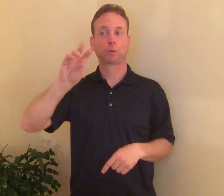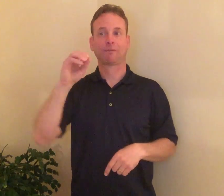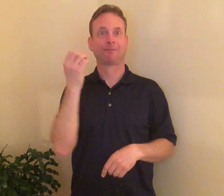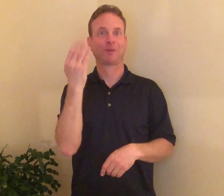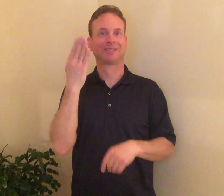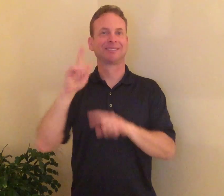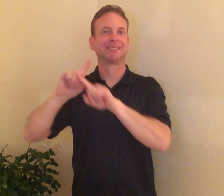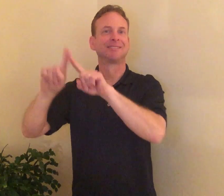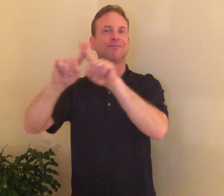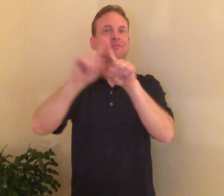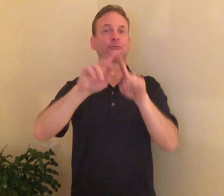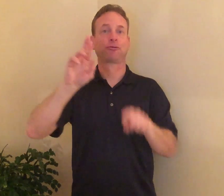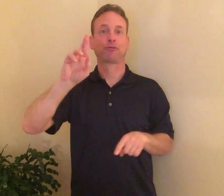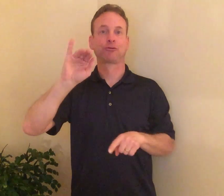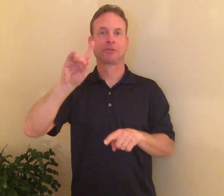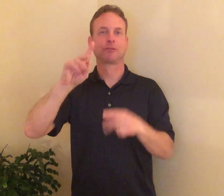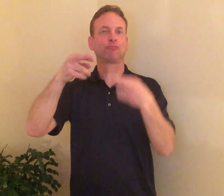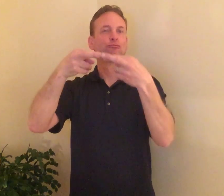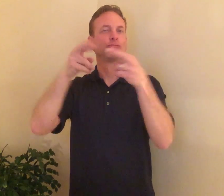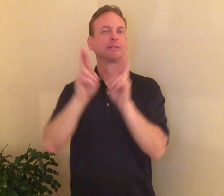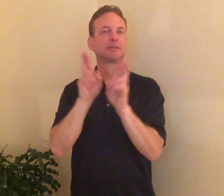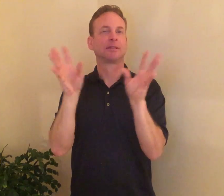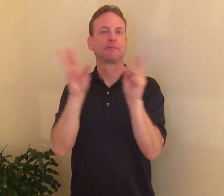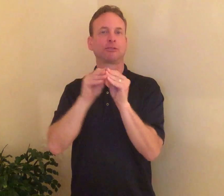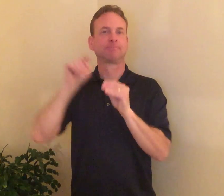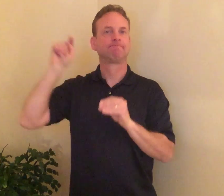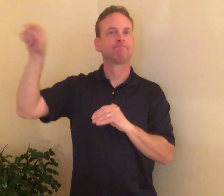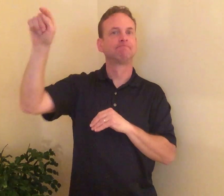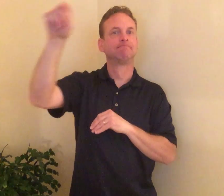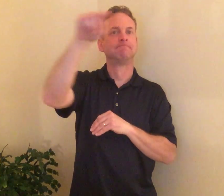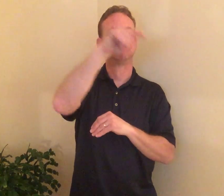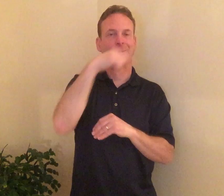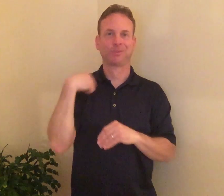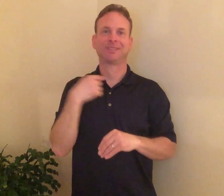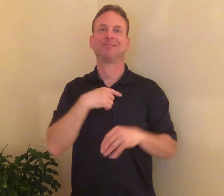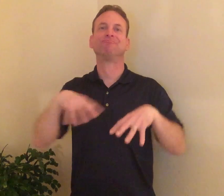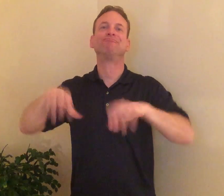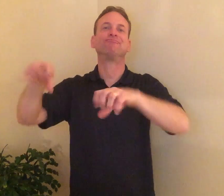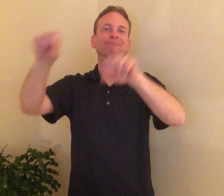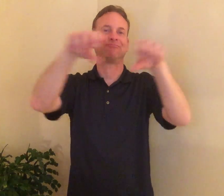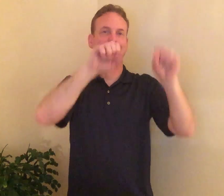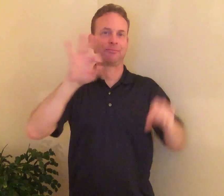that occurred in 2014.